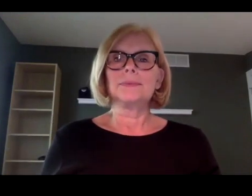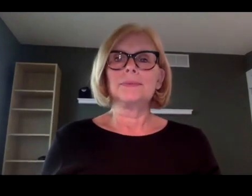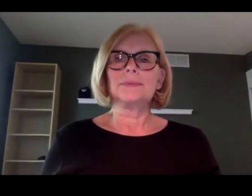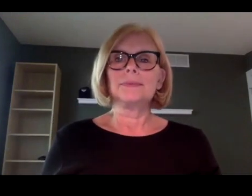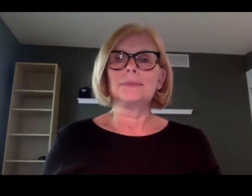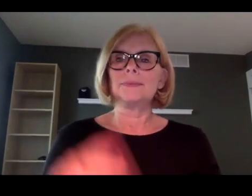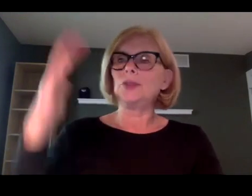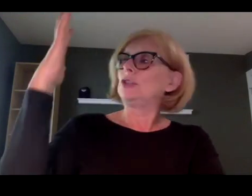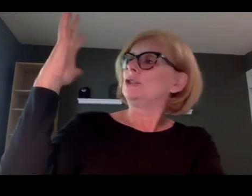Tree.